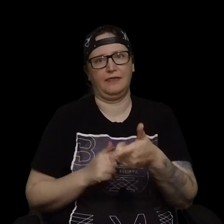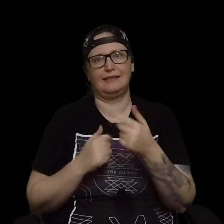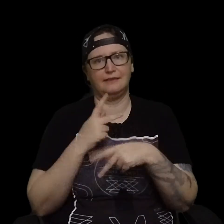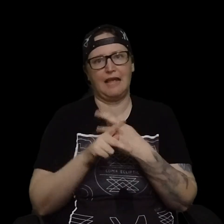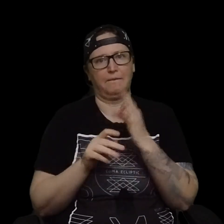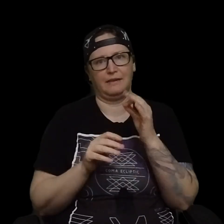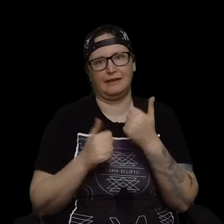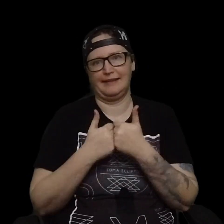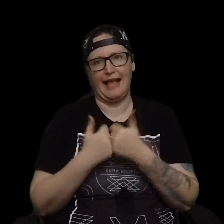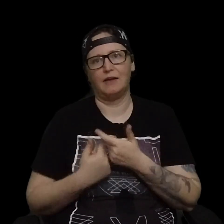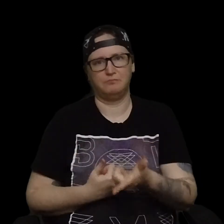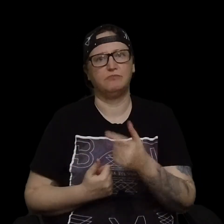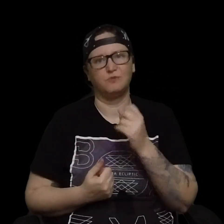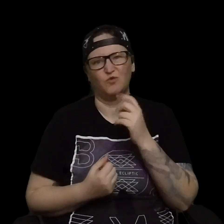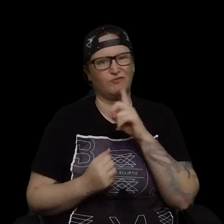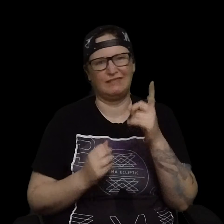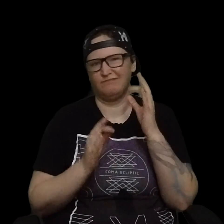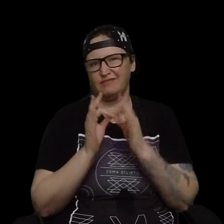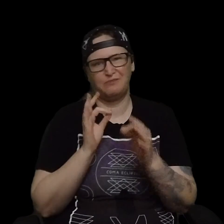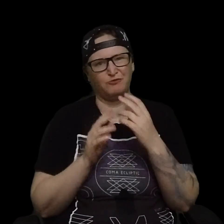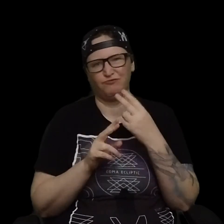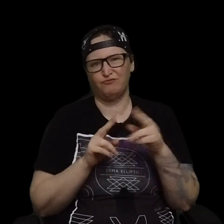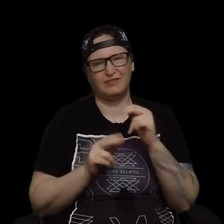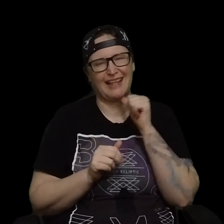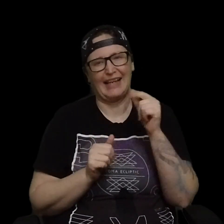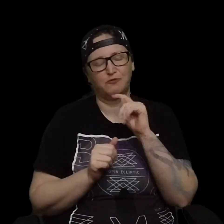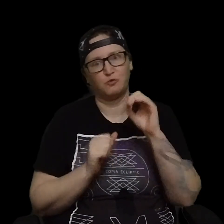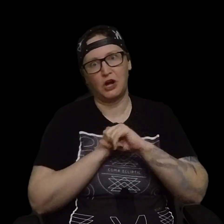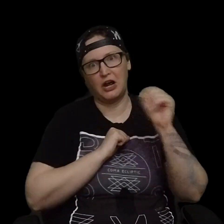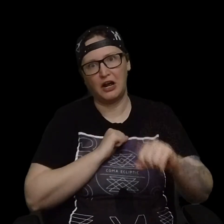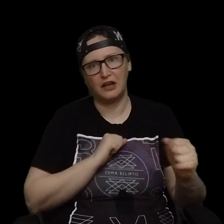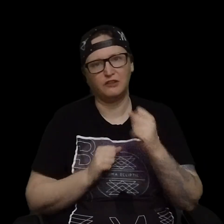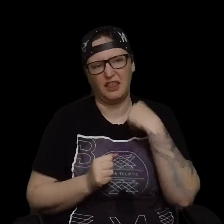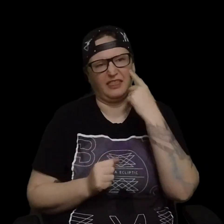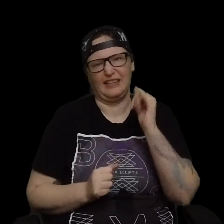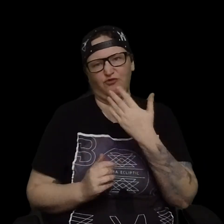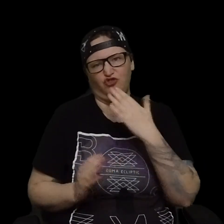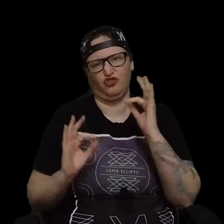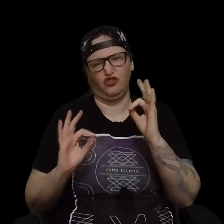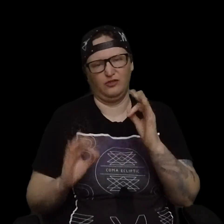if you want to run this sort of game so really simple sure nothing too extensive